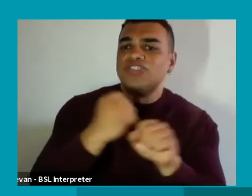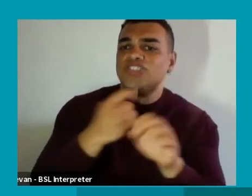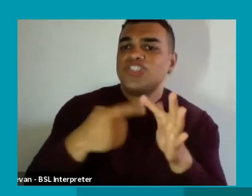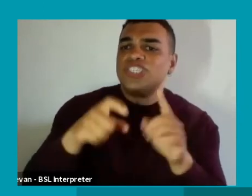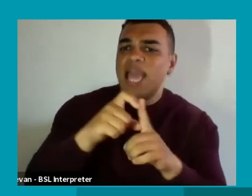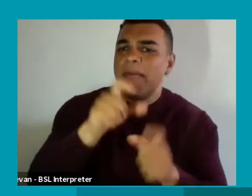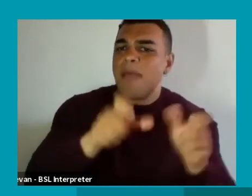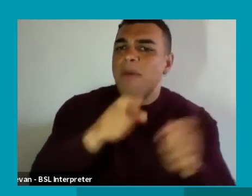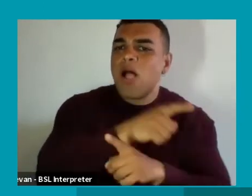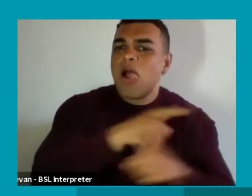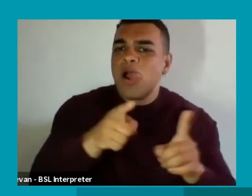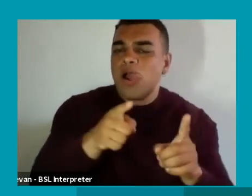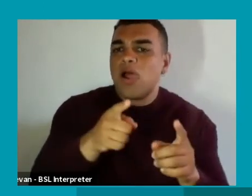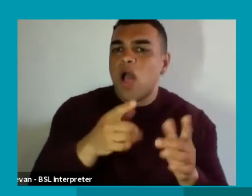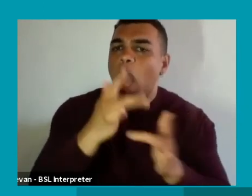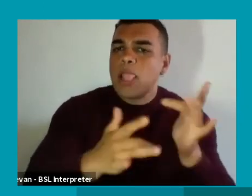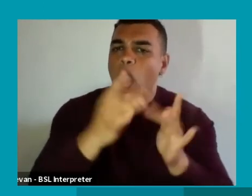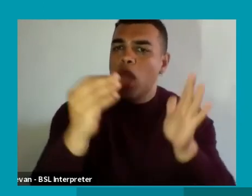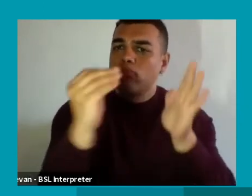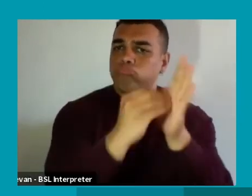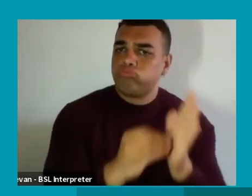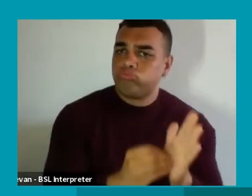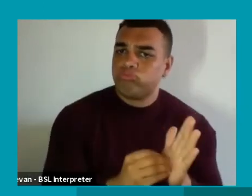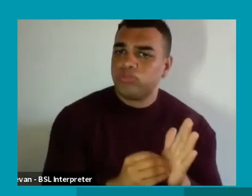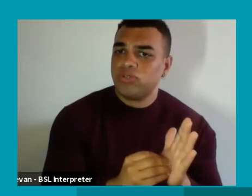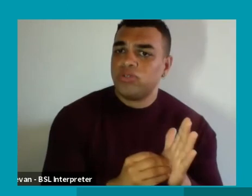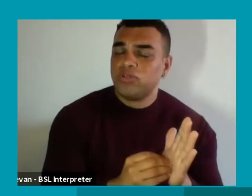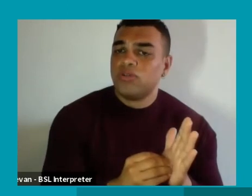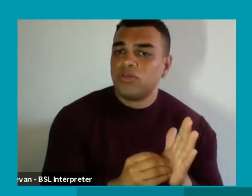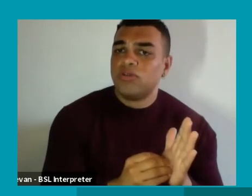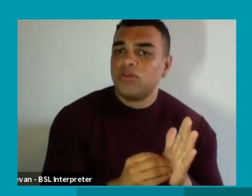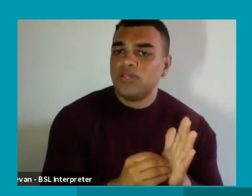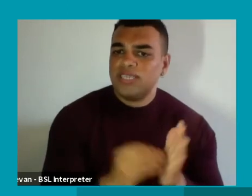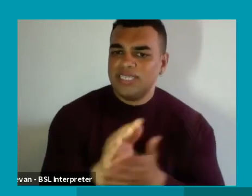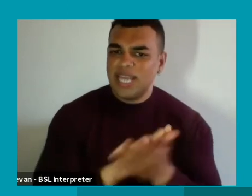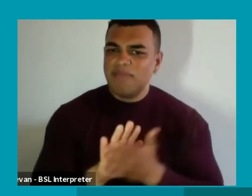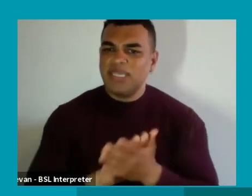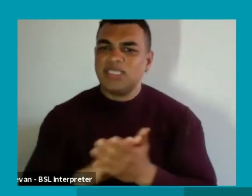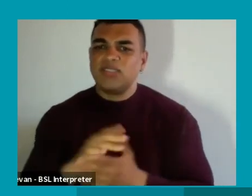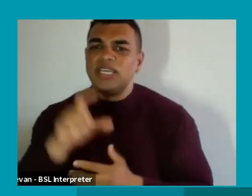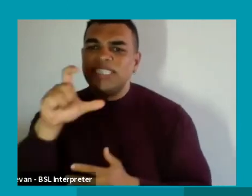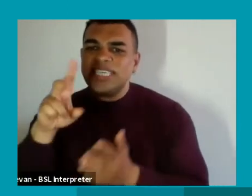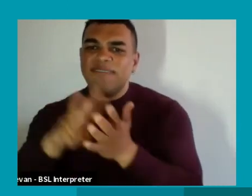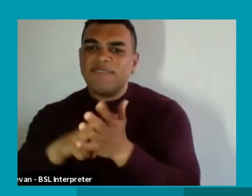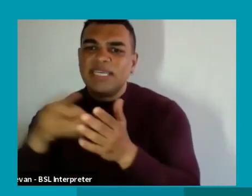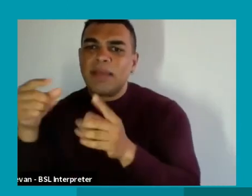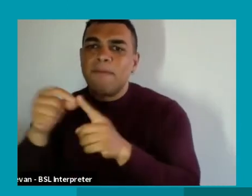become outdated and there will be new ways to recruit people. Increasingly, LinkedIn is a very active place for recruitment to take place.